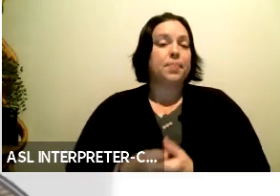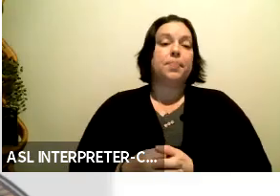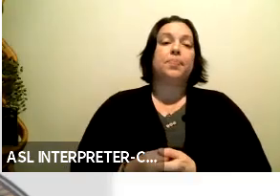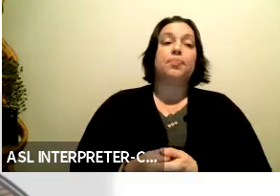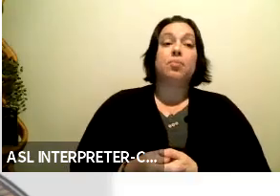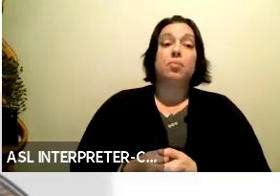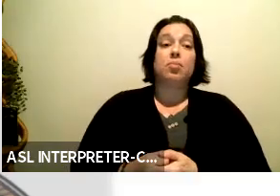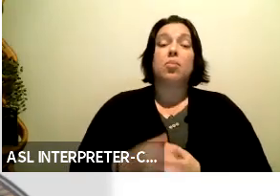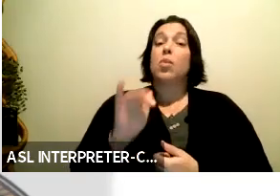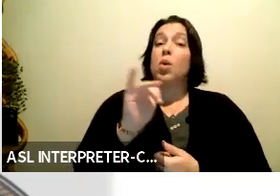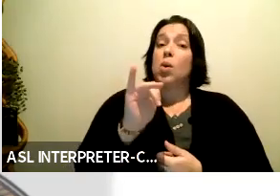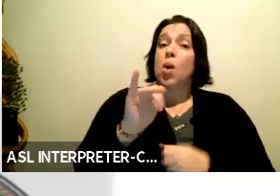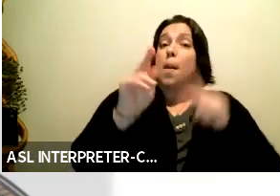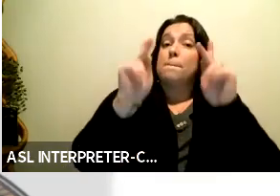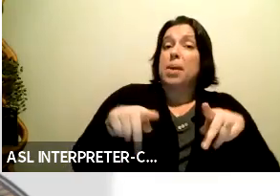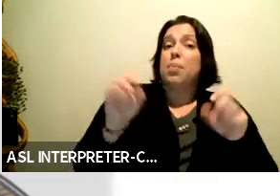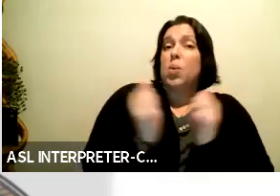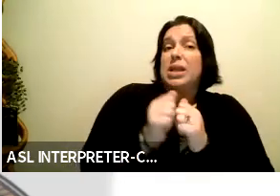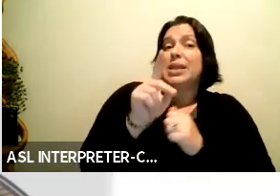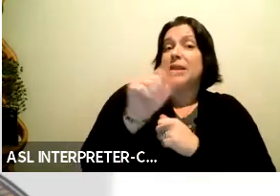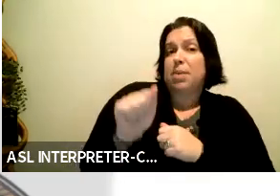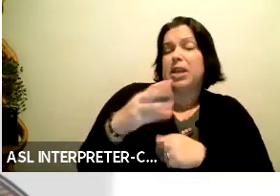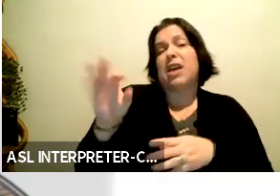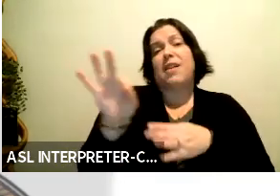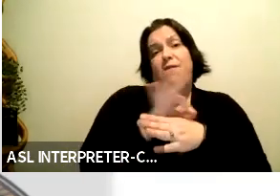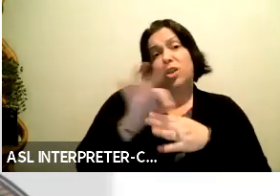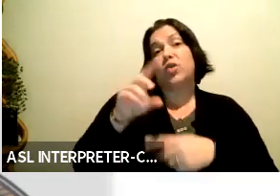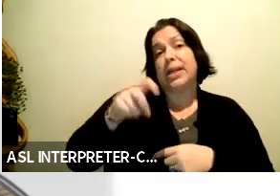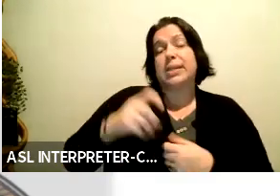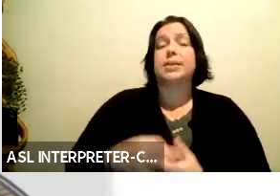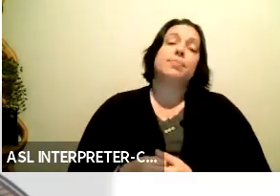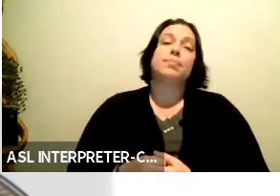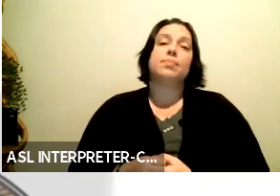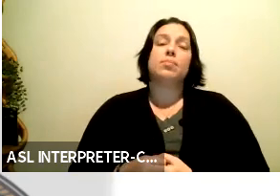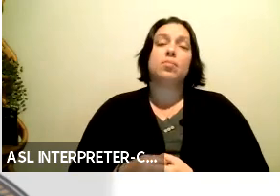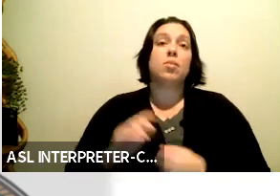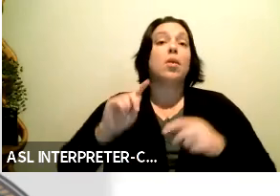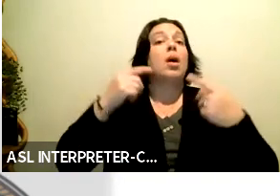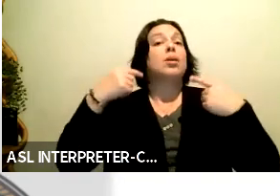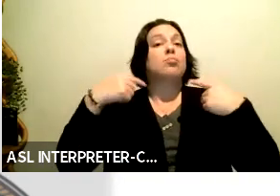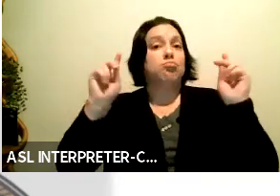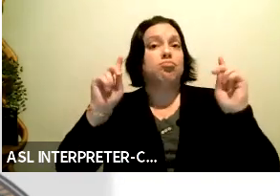disabilities and access and functional needs. So through that, the state where I'm at,